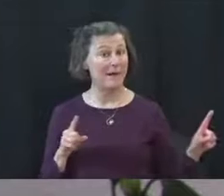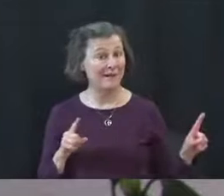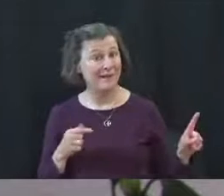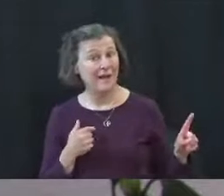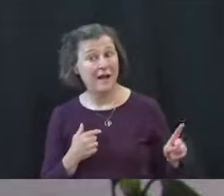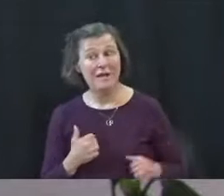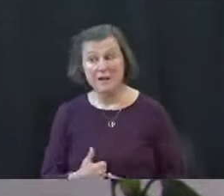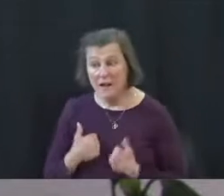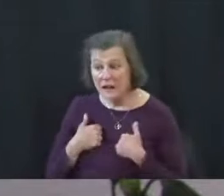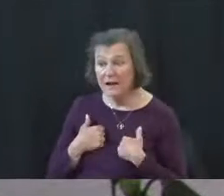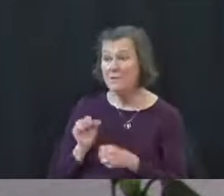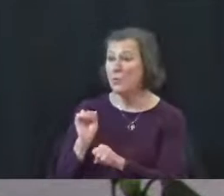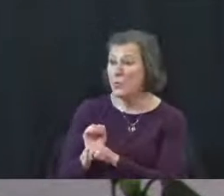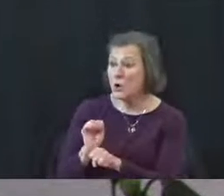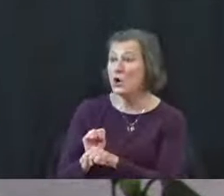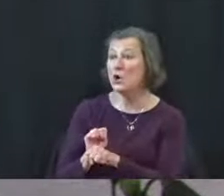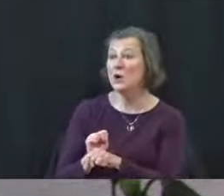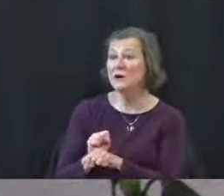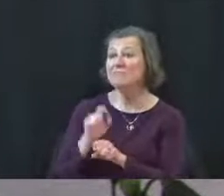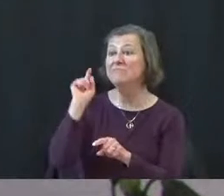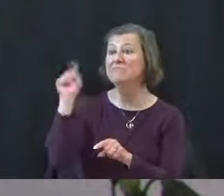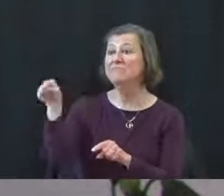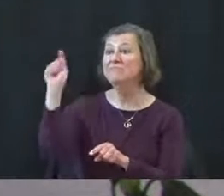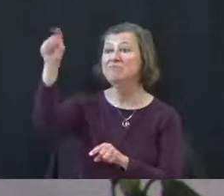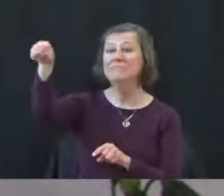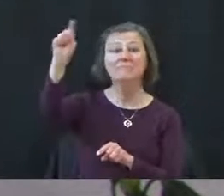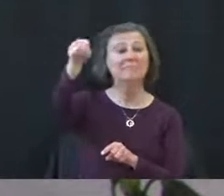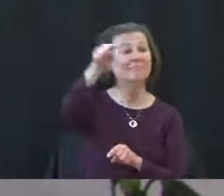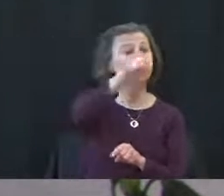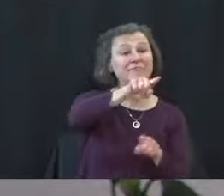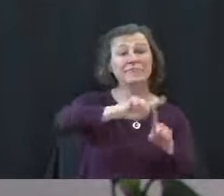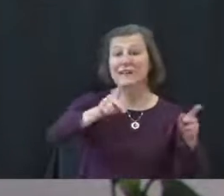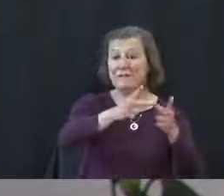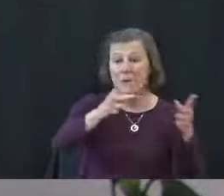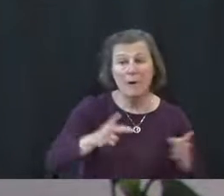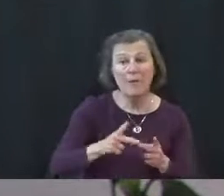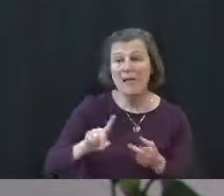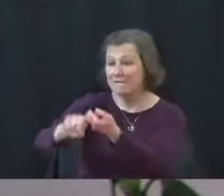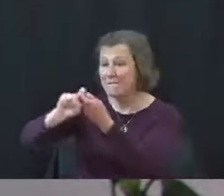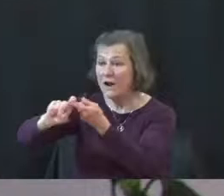and worked in many different places and had friendships with people from many countries